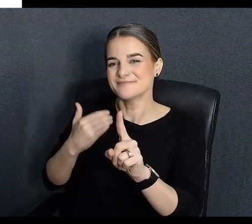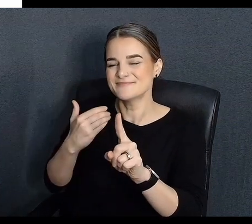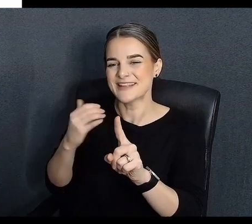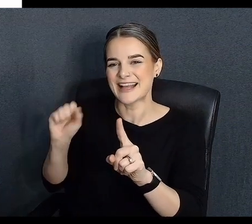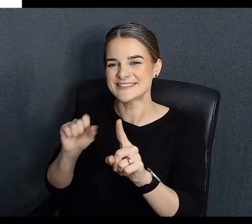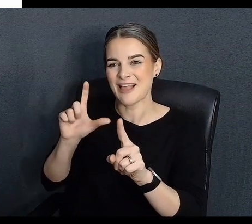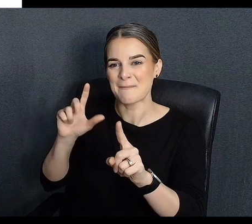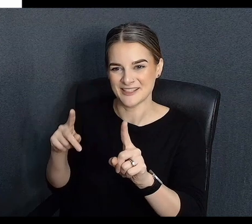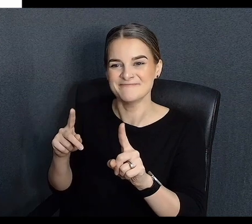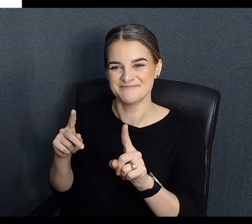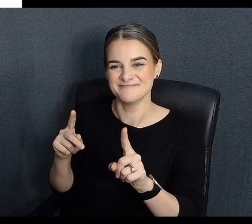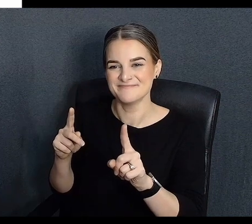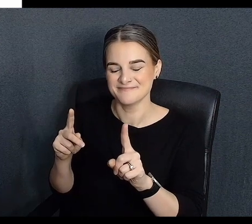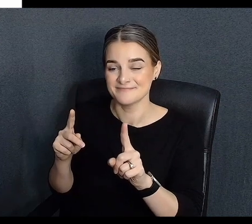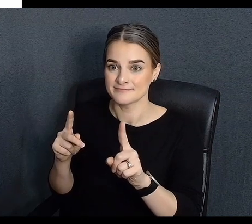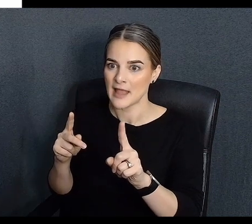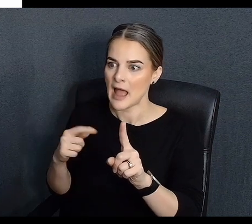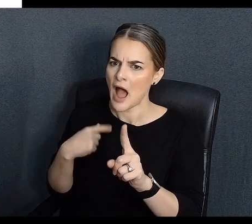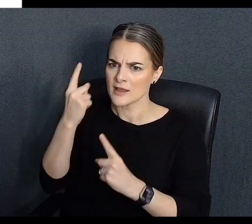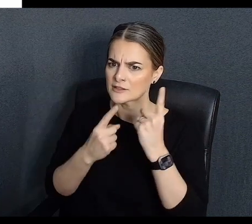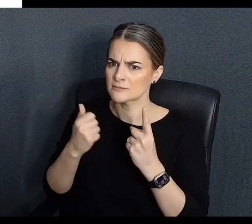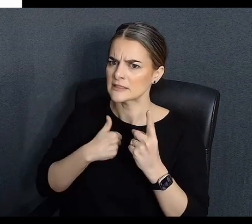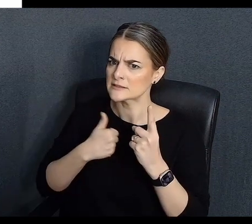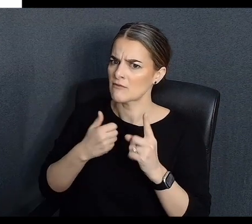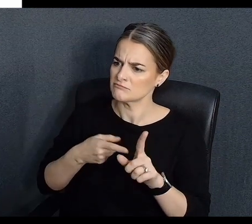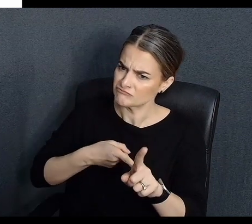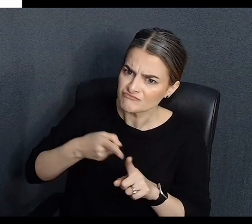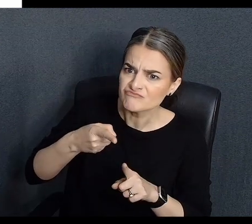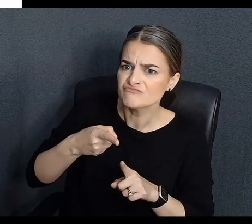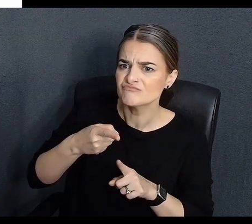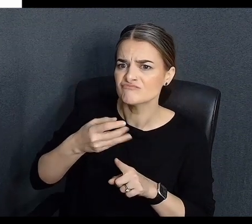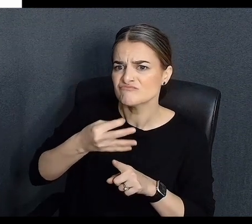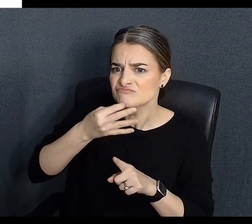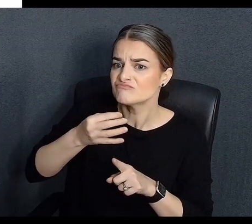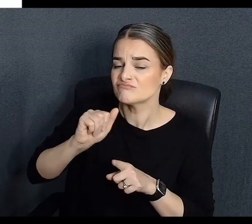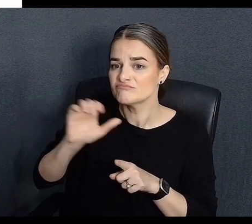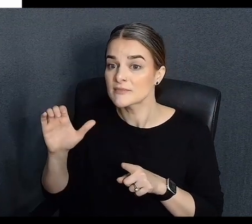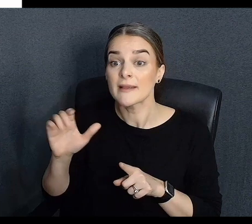I consider myself someone who specializes in AAC, but I am not a person who I identify